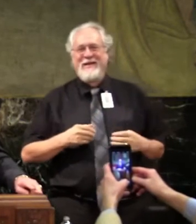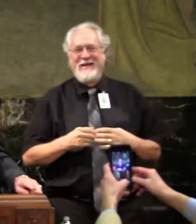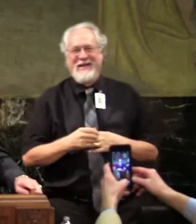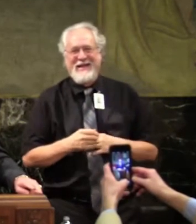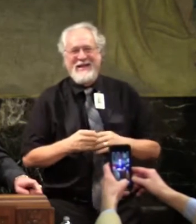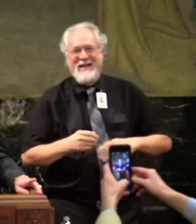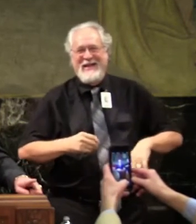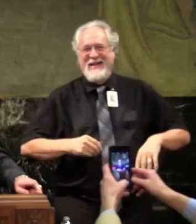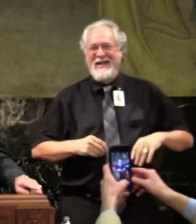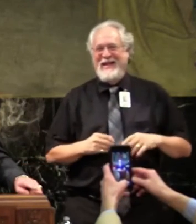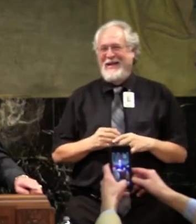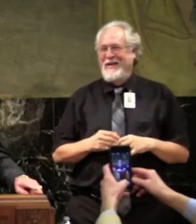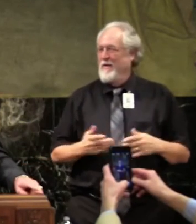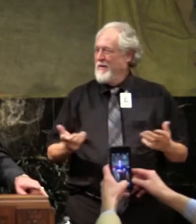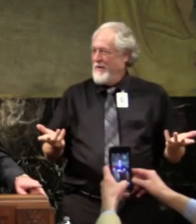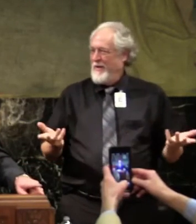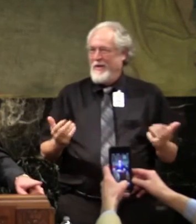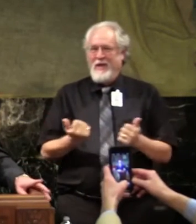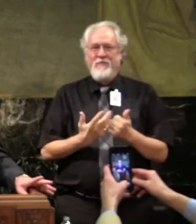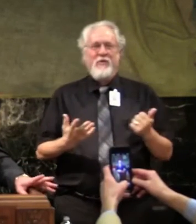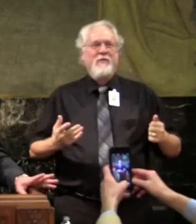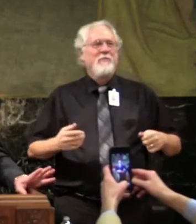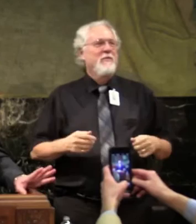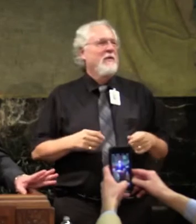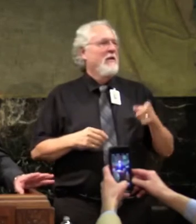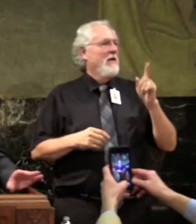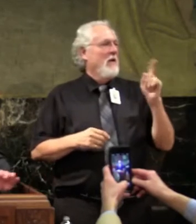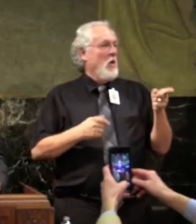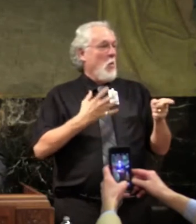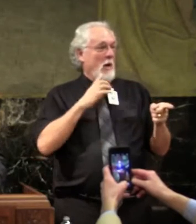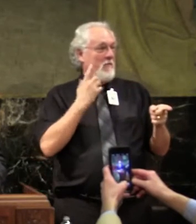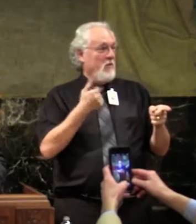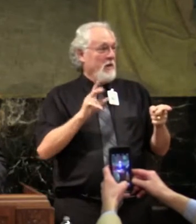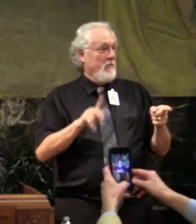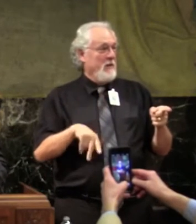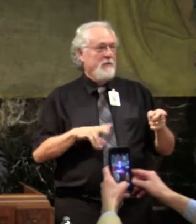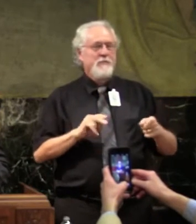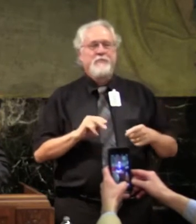Sean we're not waiting for anybody else are we? okay